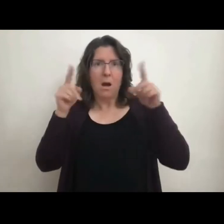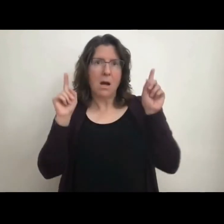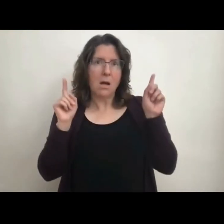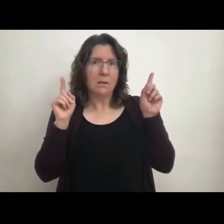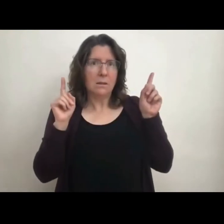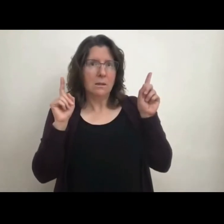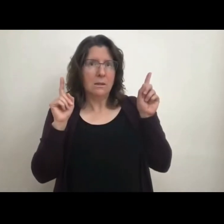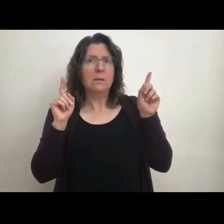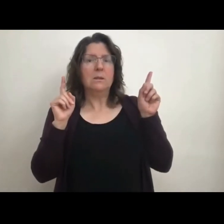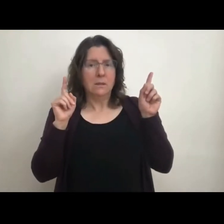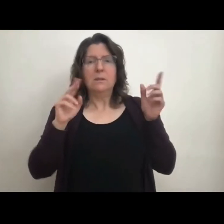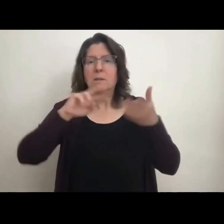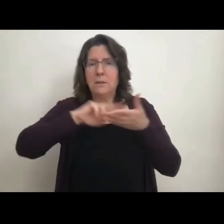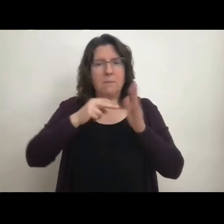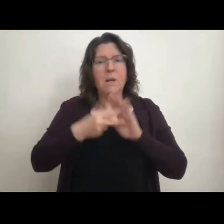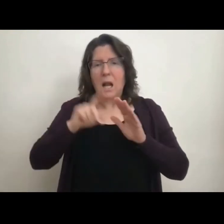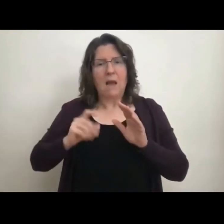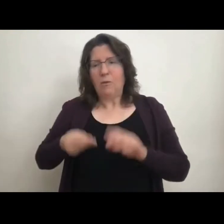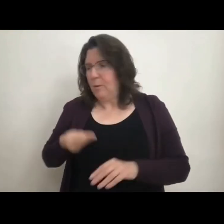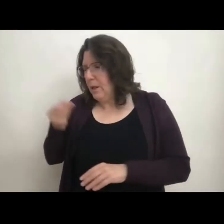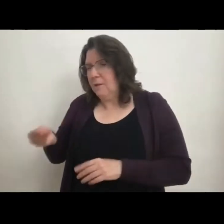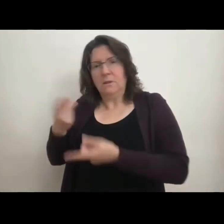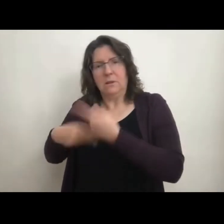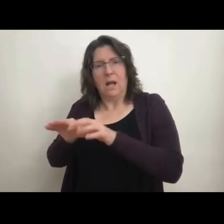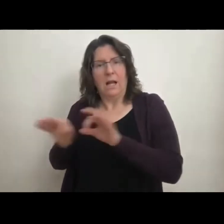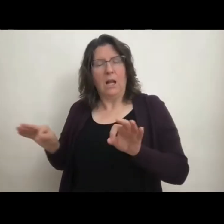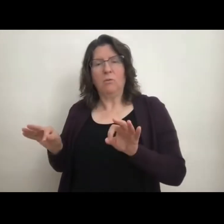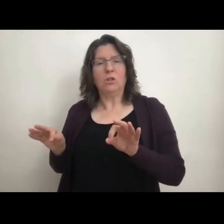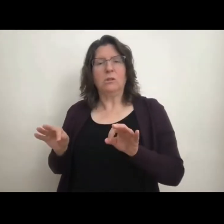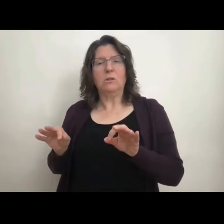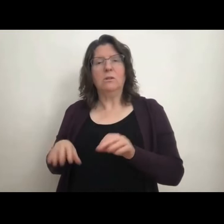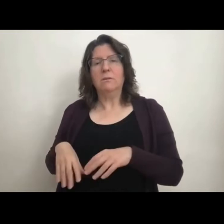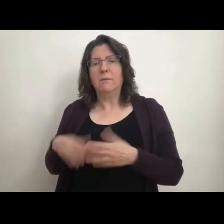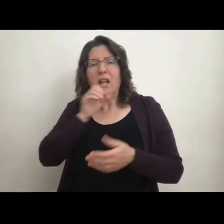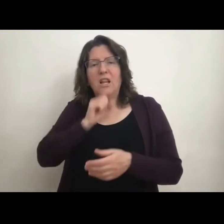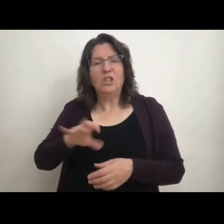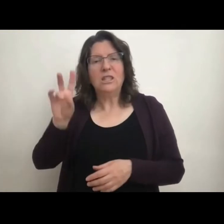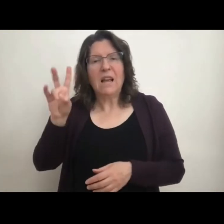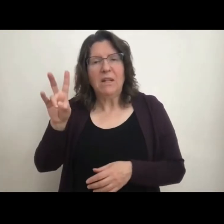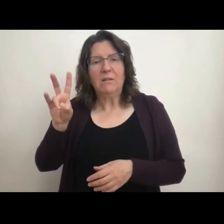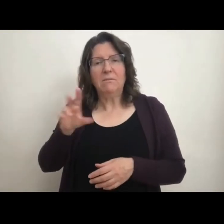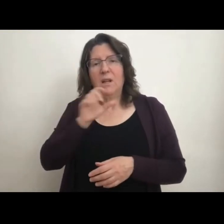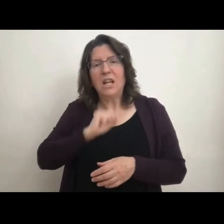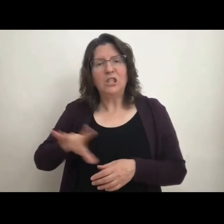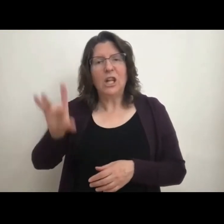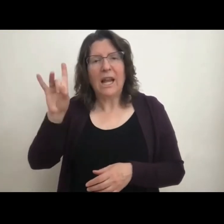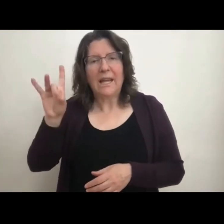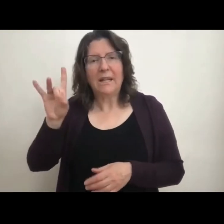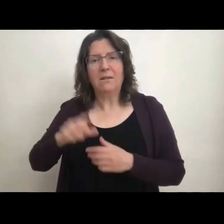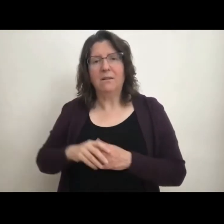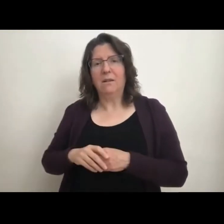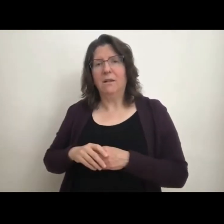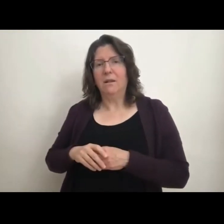spoken language by the time the child is seven or eight years old, then sign language can be introduced.